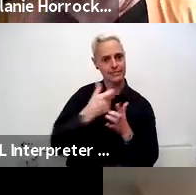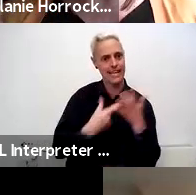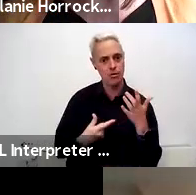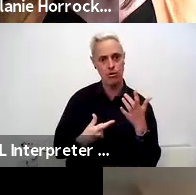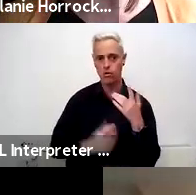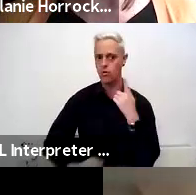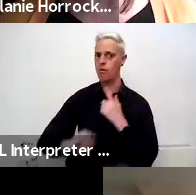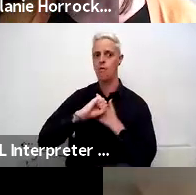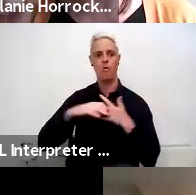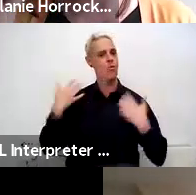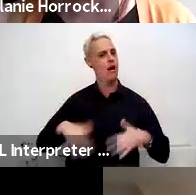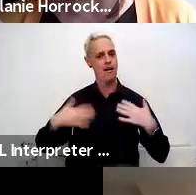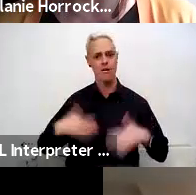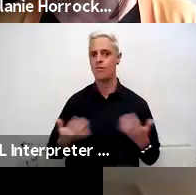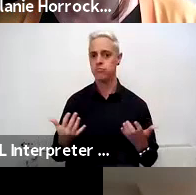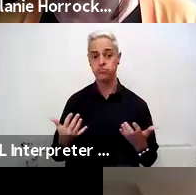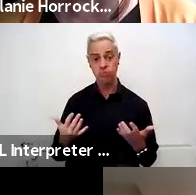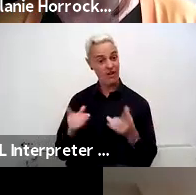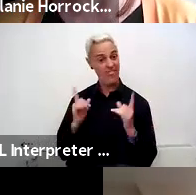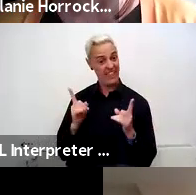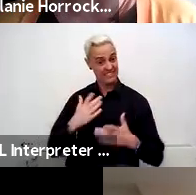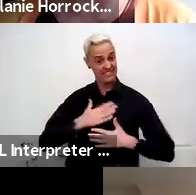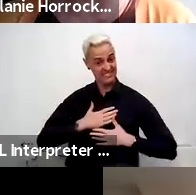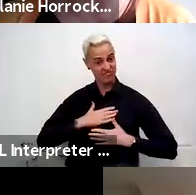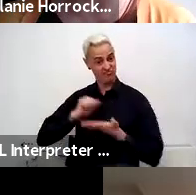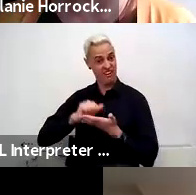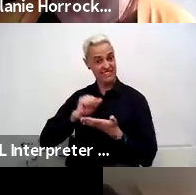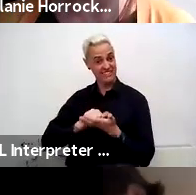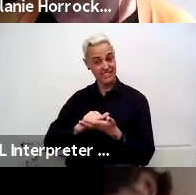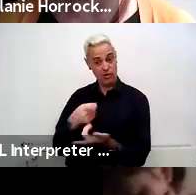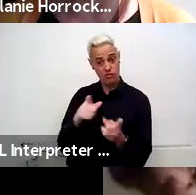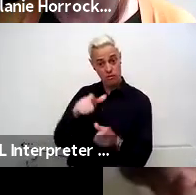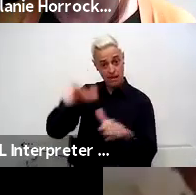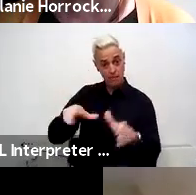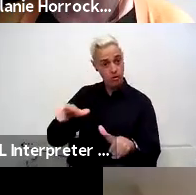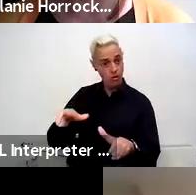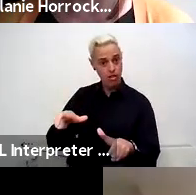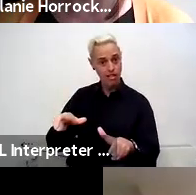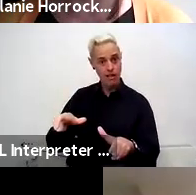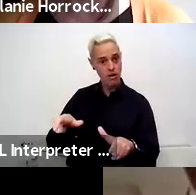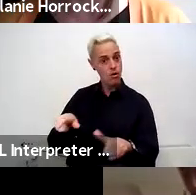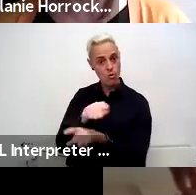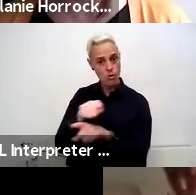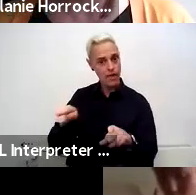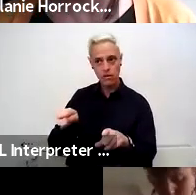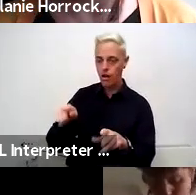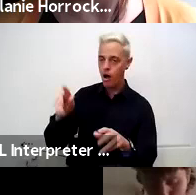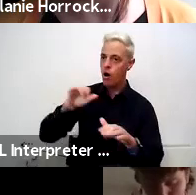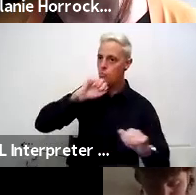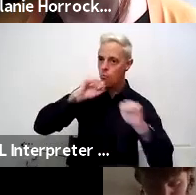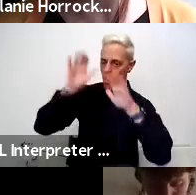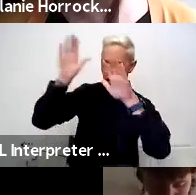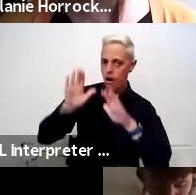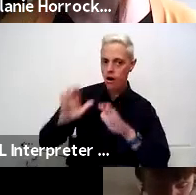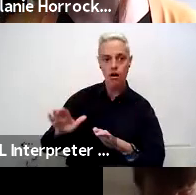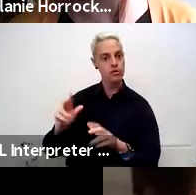And you know what, I sat and was just wants the best because that's exactly who I am and to have it recognized for someone who have built with admiration for was amazing.